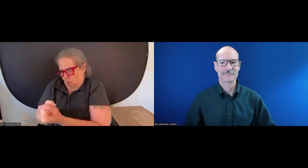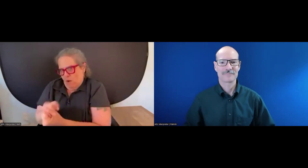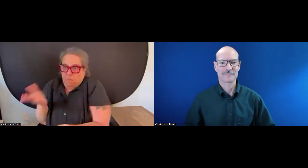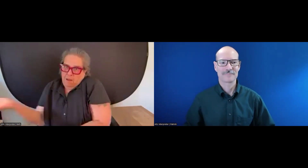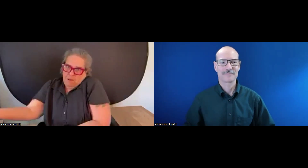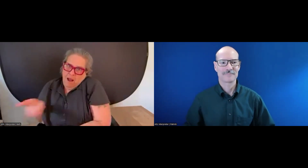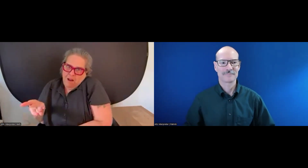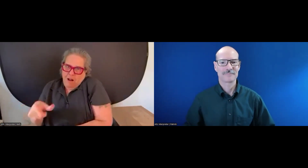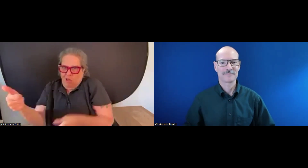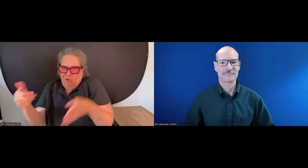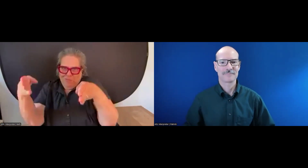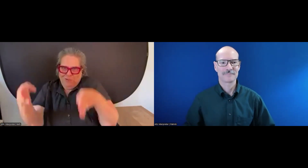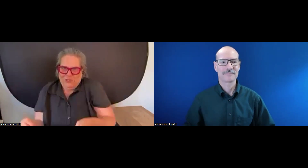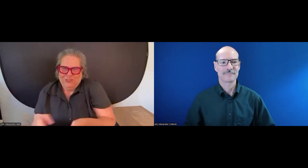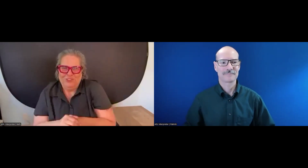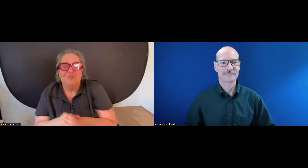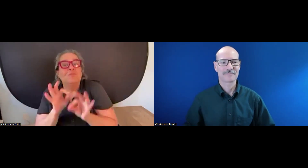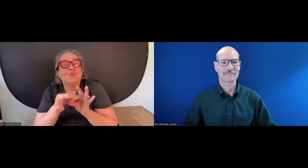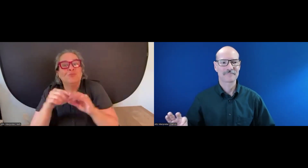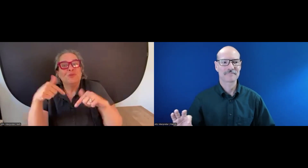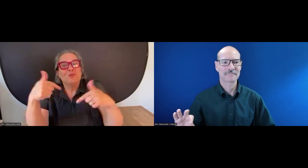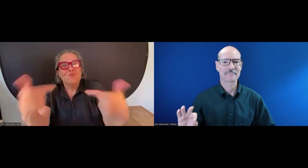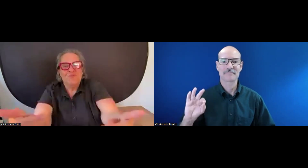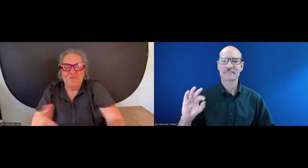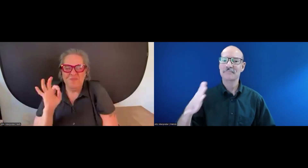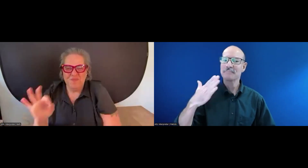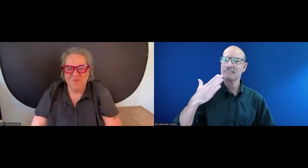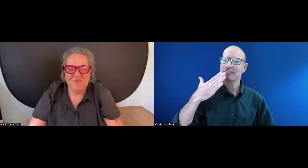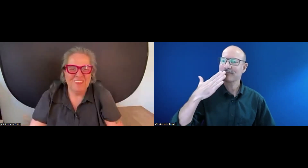Great, thank you. And Deanna, I have a question for you.